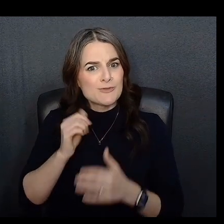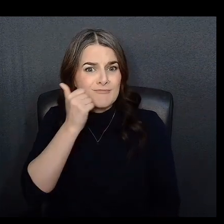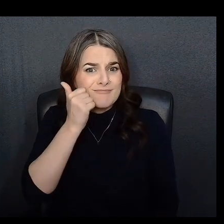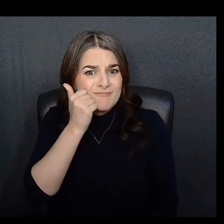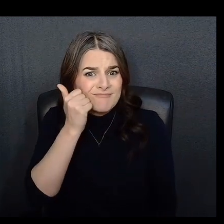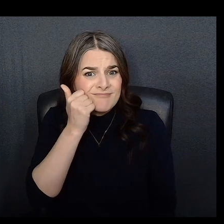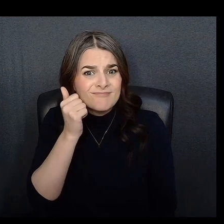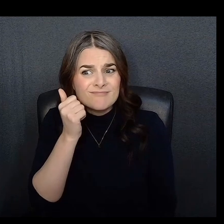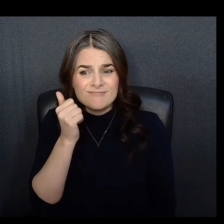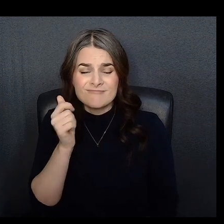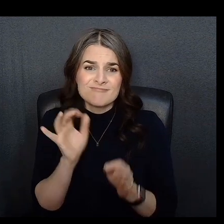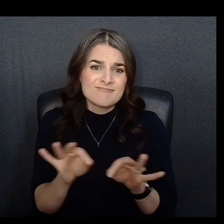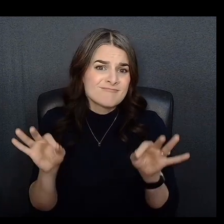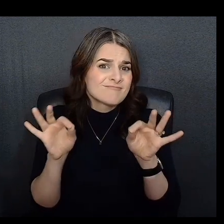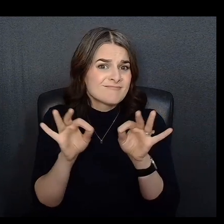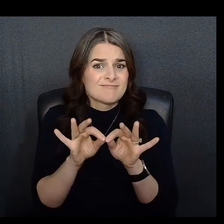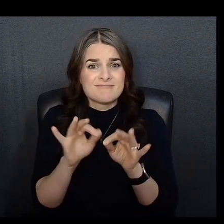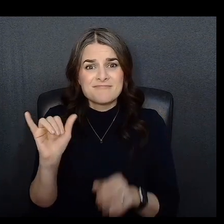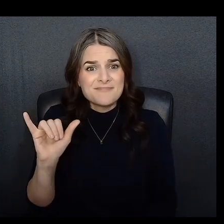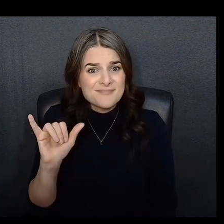So you'll see here there's a pre-programmed page set